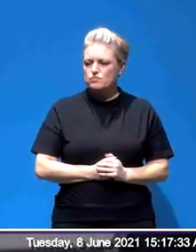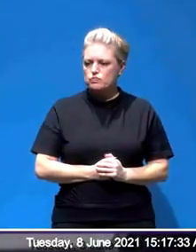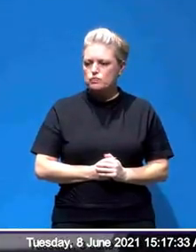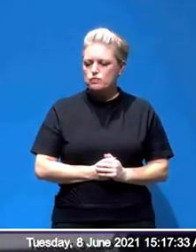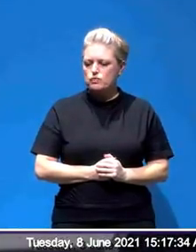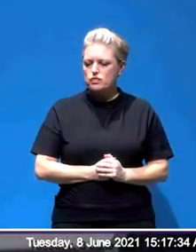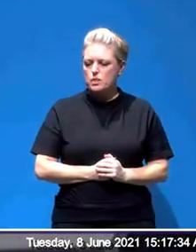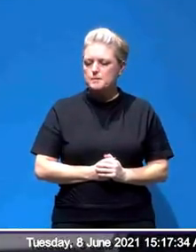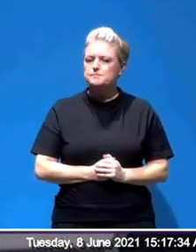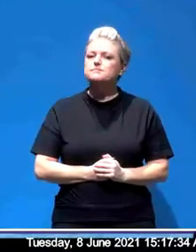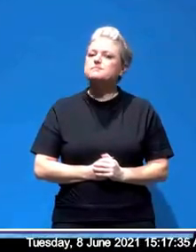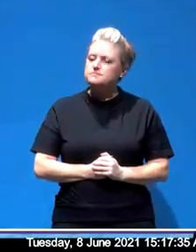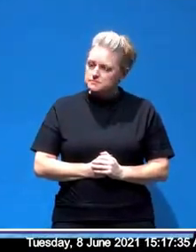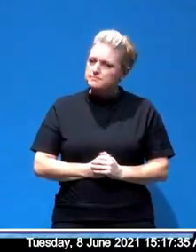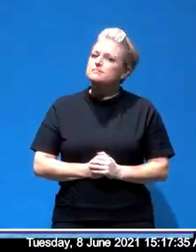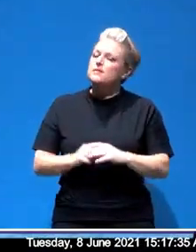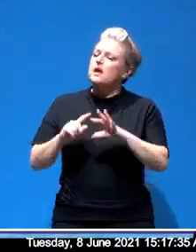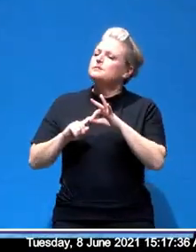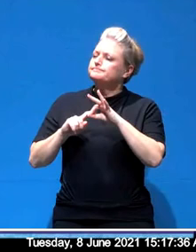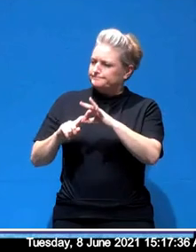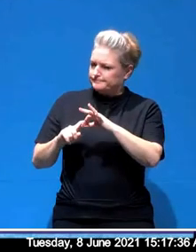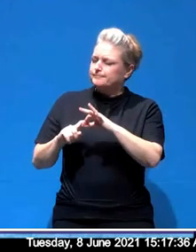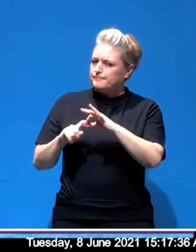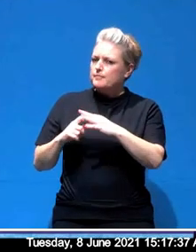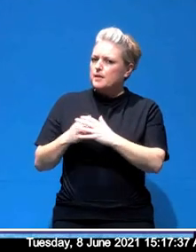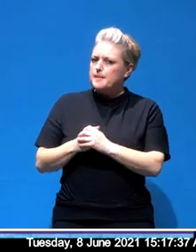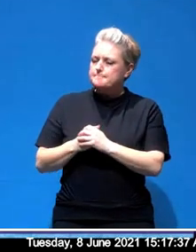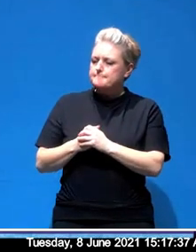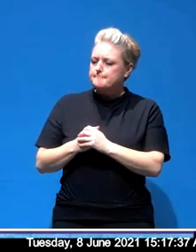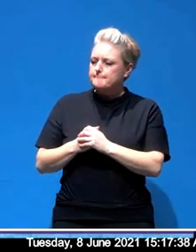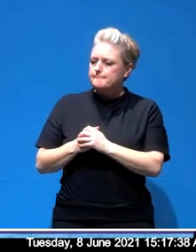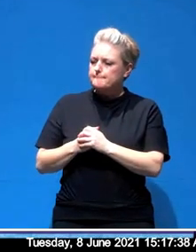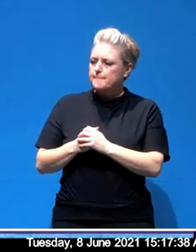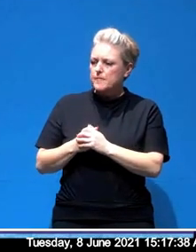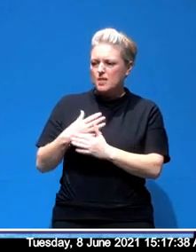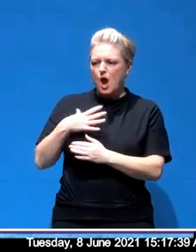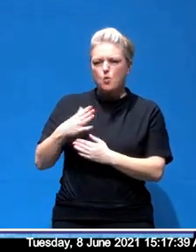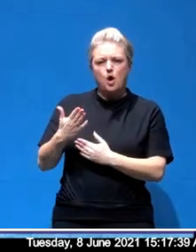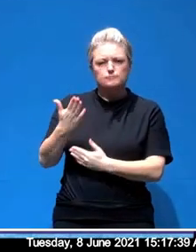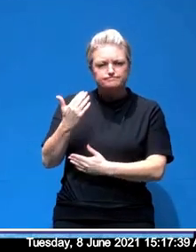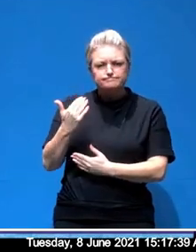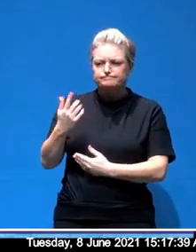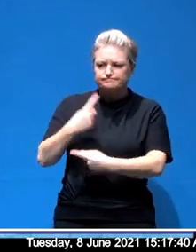I would like to explore that with you in a moment. Before I do, I think you might have heard the evidence of Mr Cunningham before; is that right?